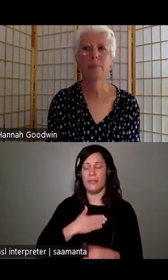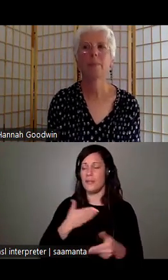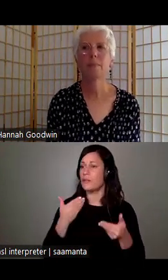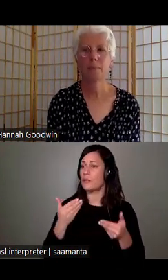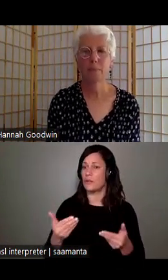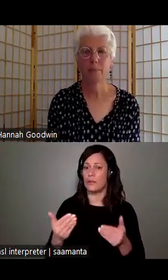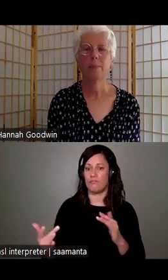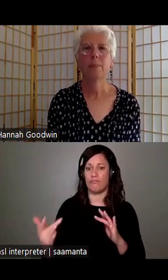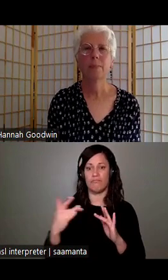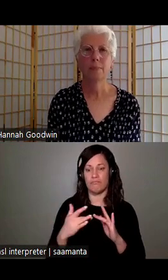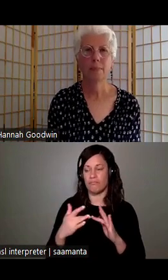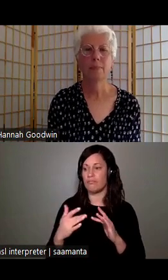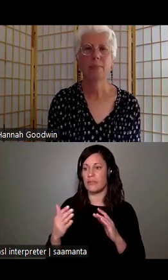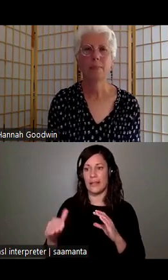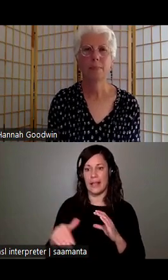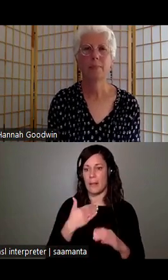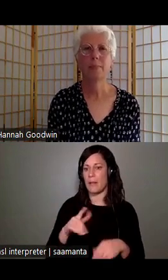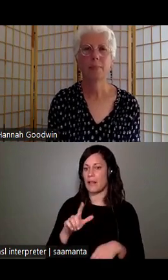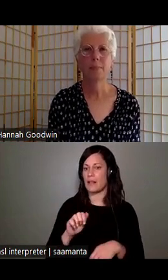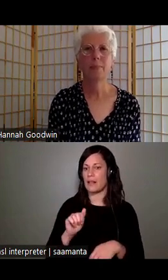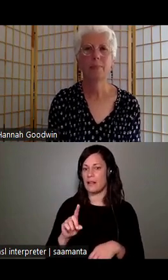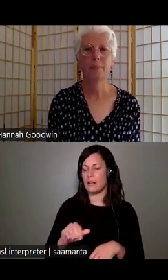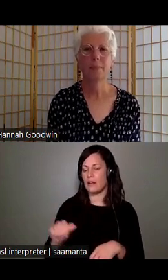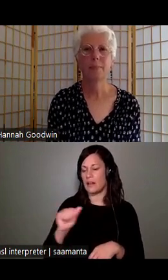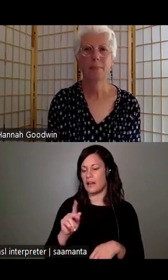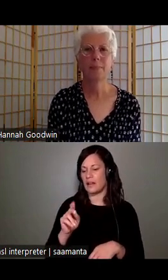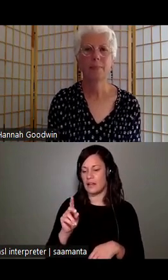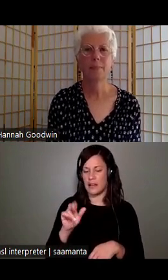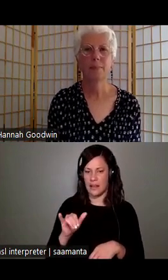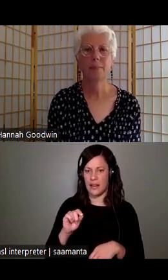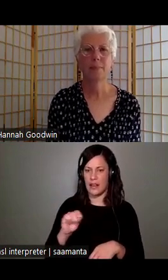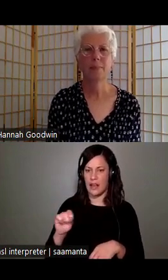to email the LEAD@Kennedy-Center.org any questions